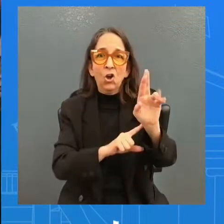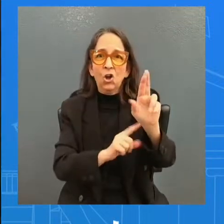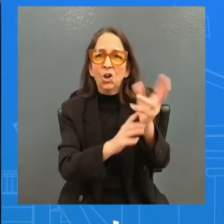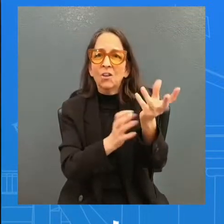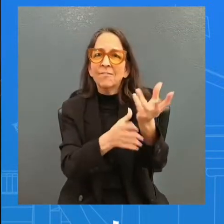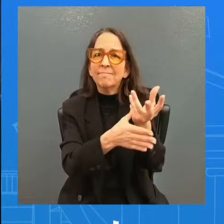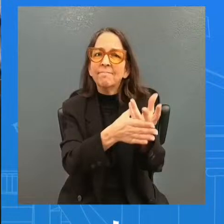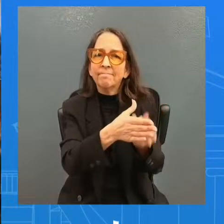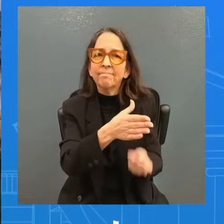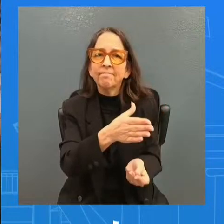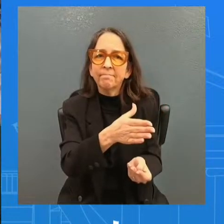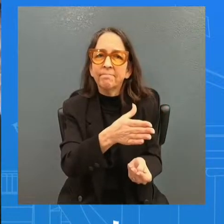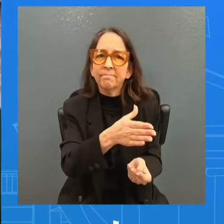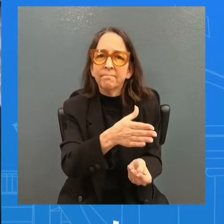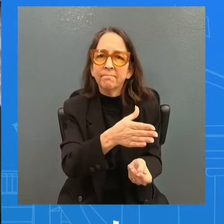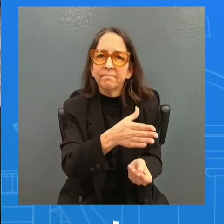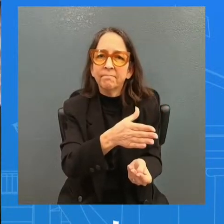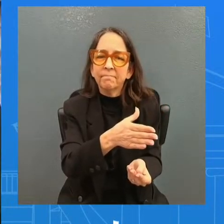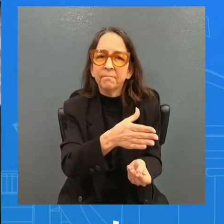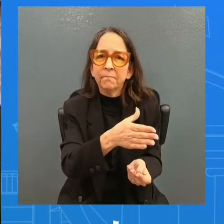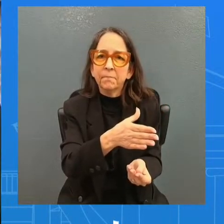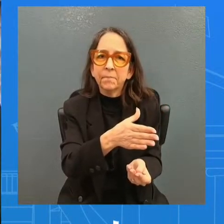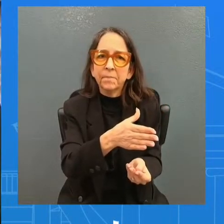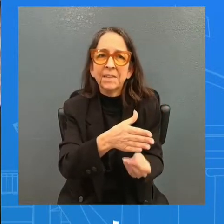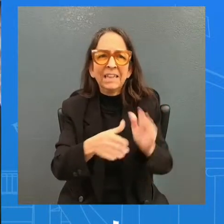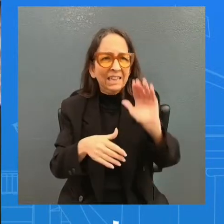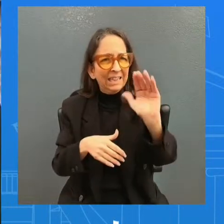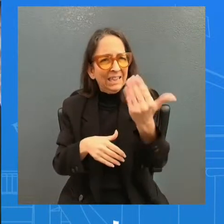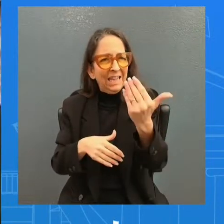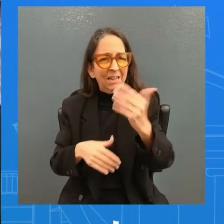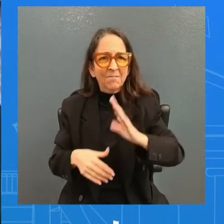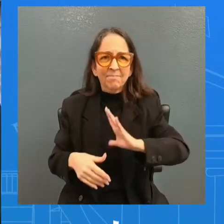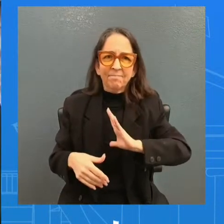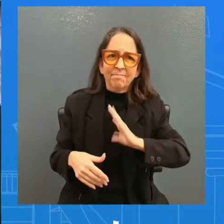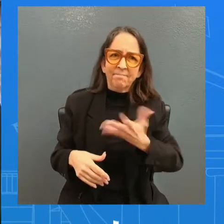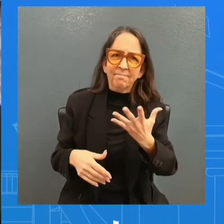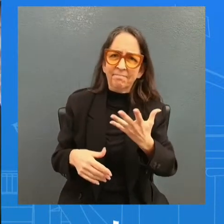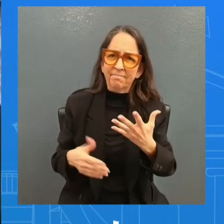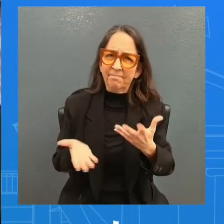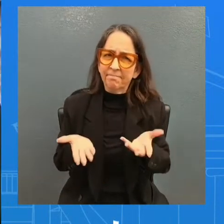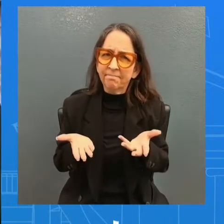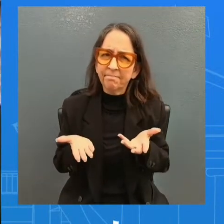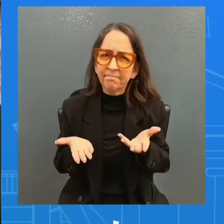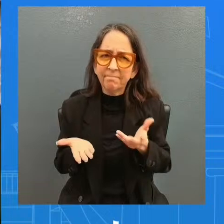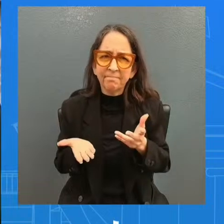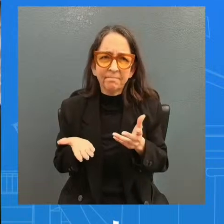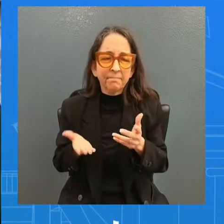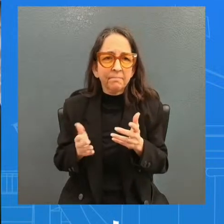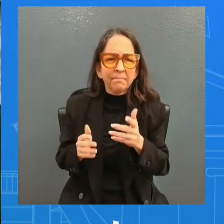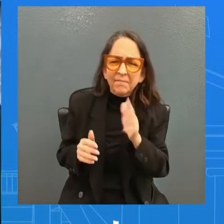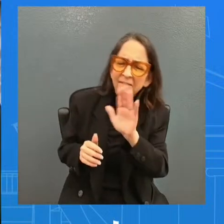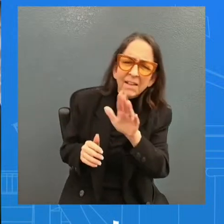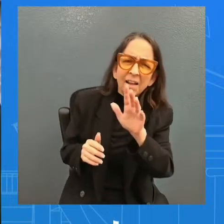Is that a decision that the White House would change? Ms. Jean-Pierre: Just say that one more time. Say that one more time. The pr- -- the president-elect -- The Press: The flags are due to be flown at half-mast